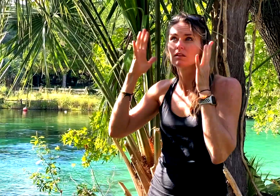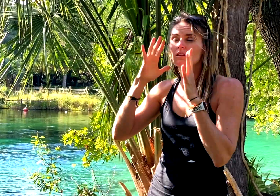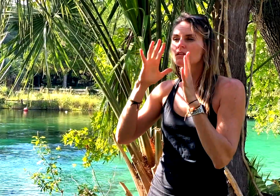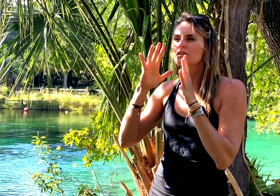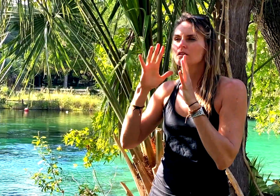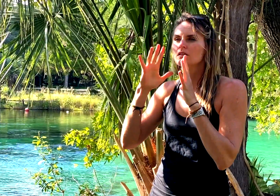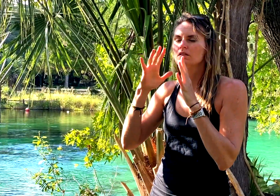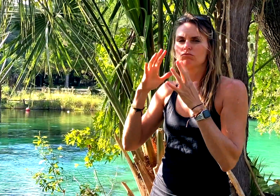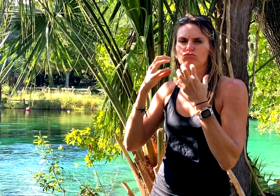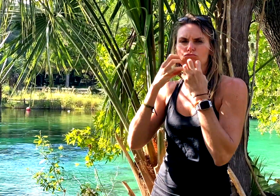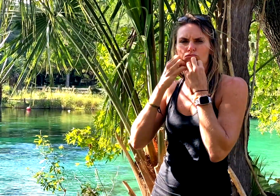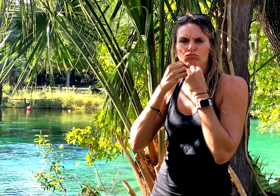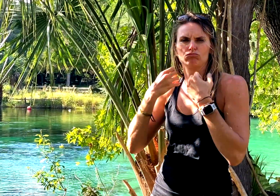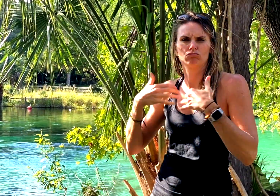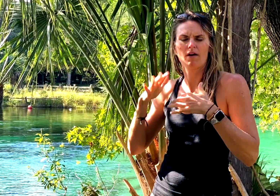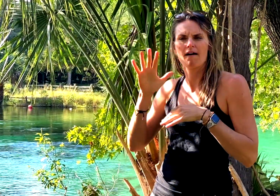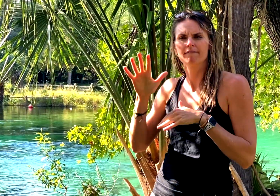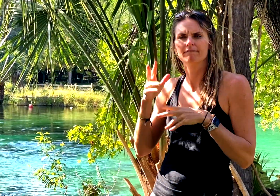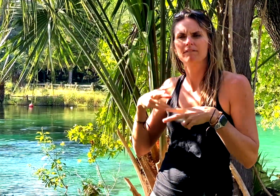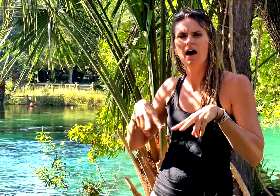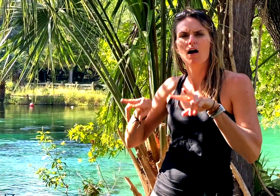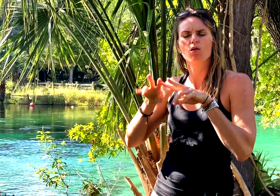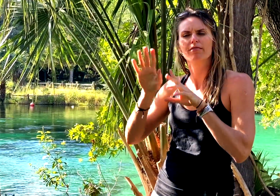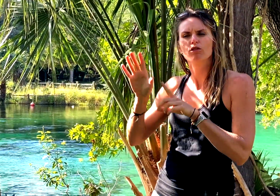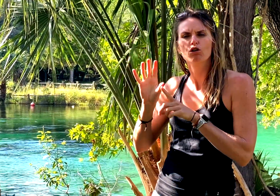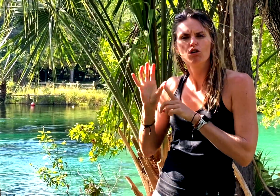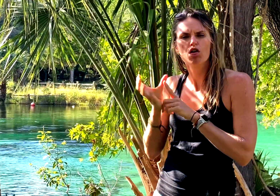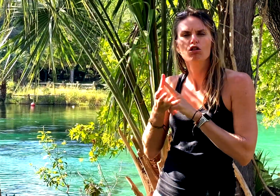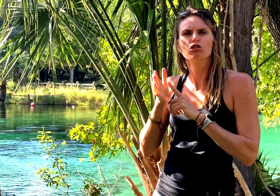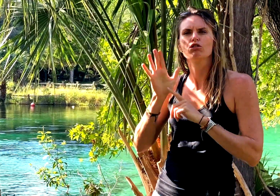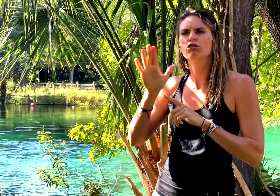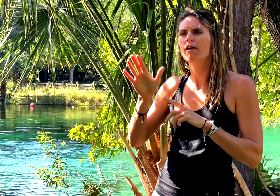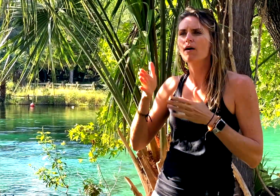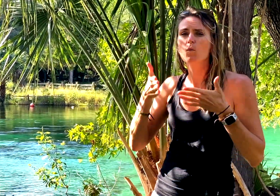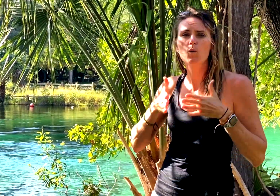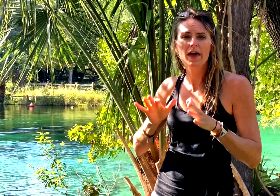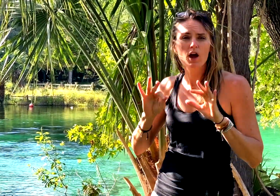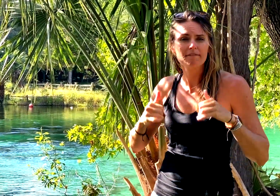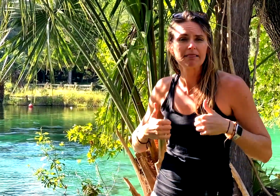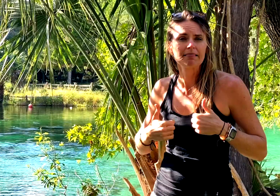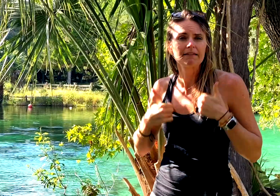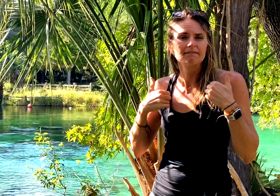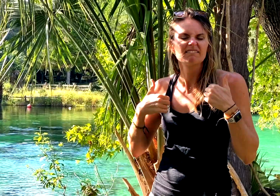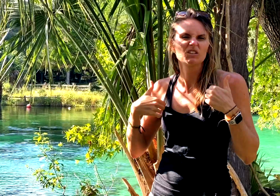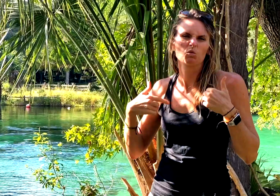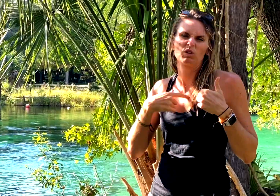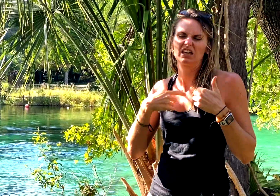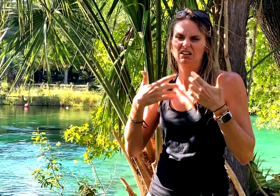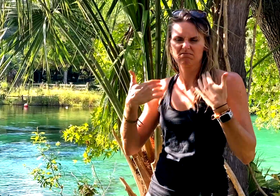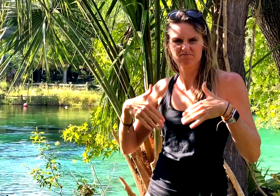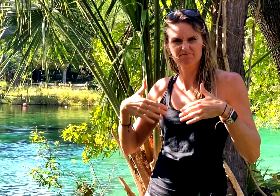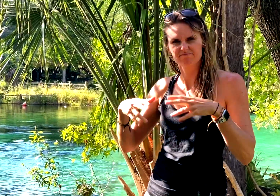Their sacred values around honoring and relating to Nature are shown in the myriad ways they